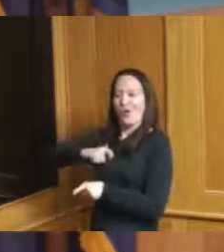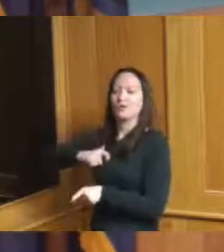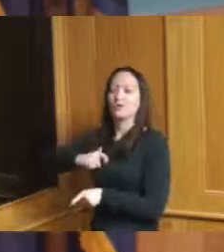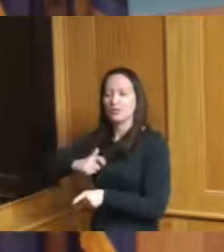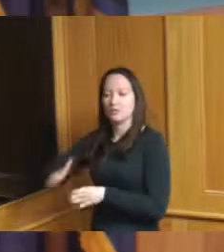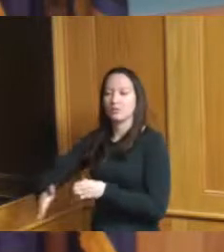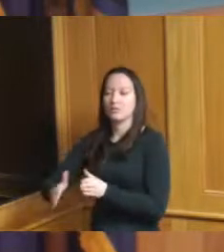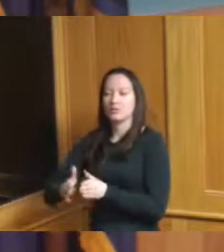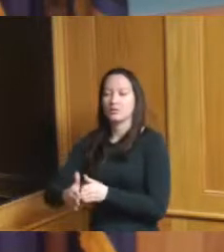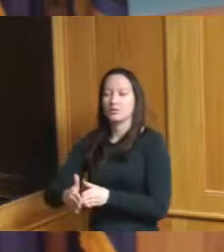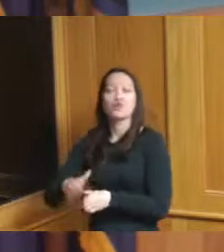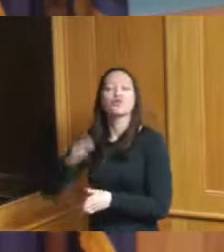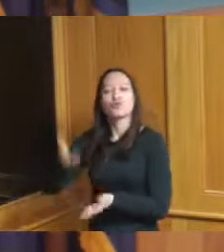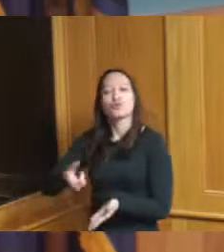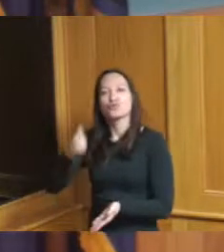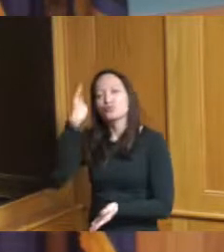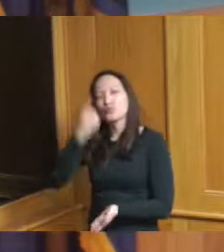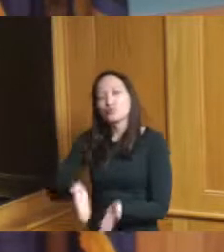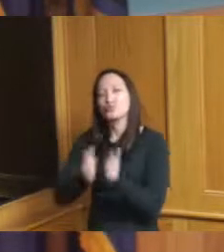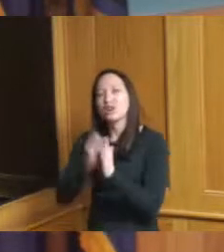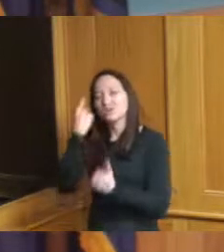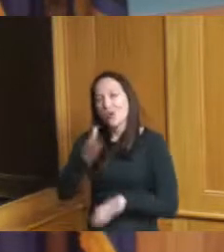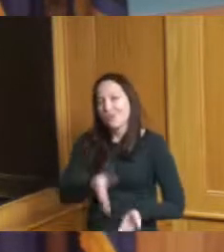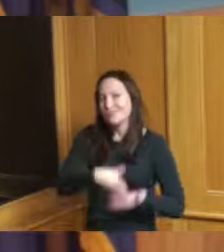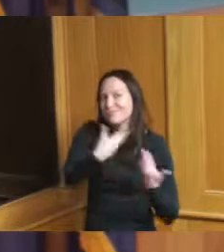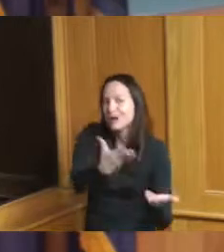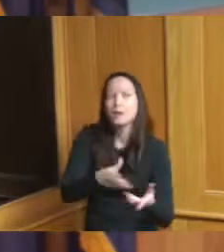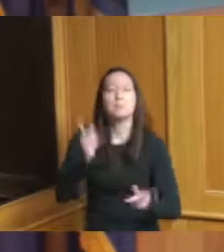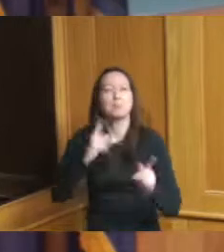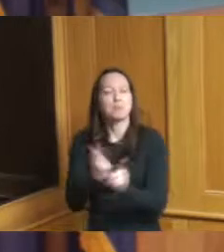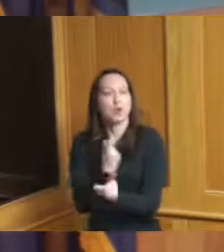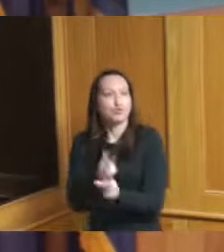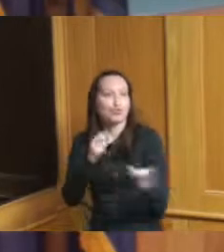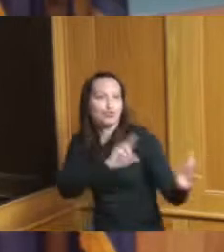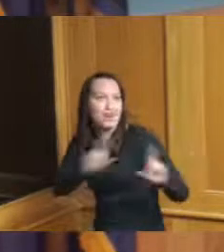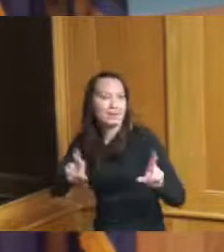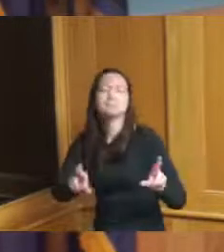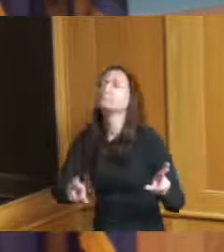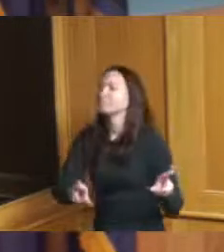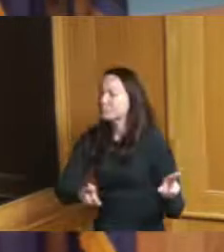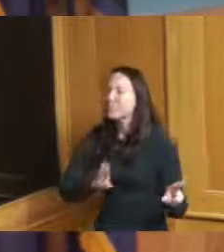an eta and when this thing will be open and ready to go yeah so we'll keep the board updated on the